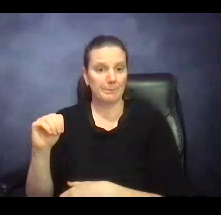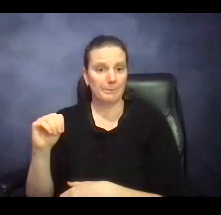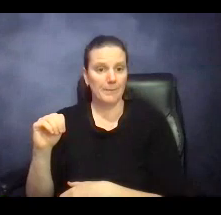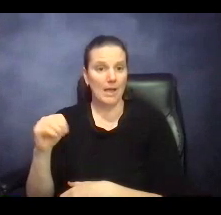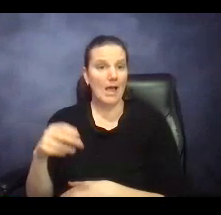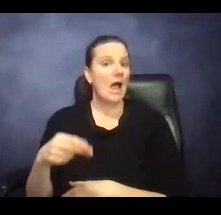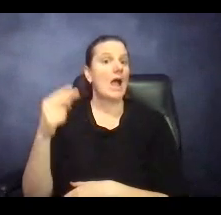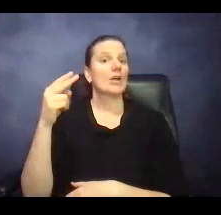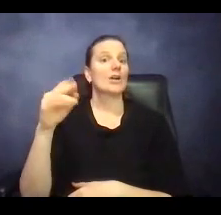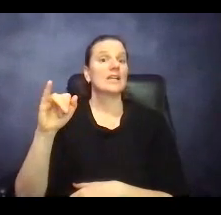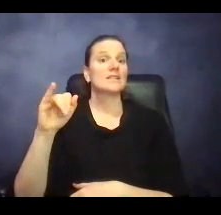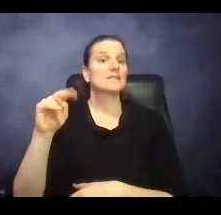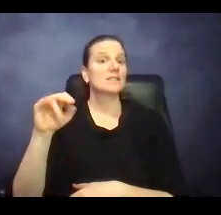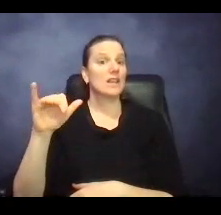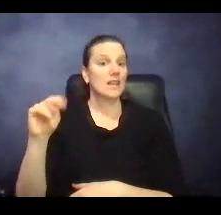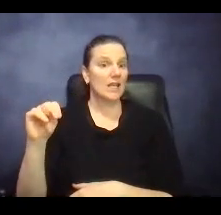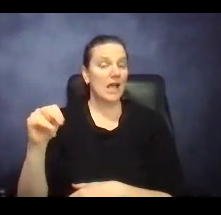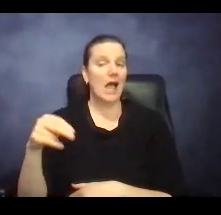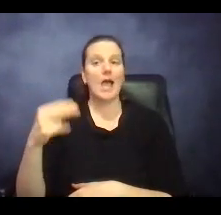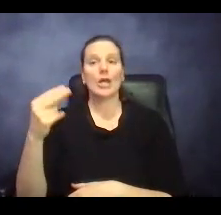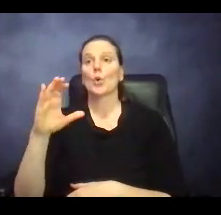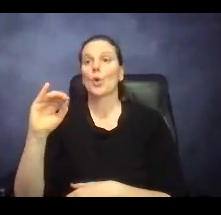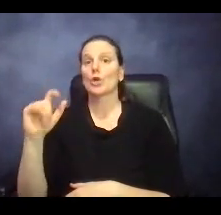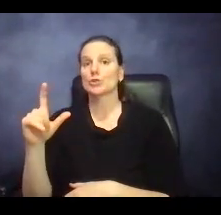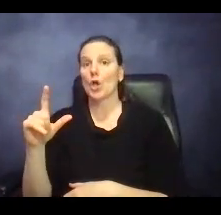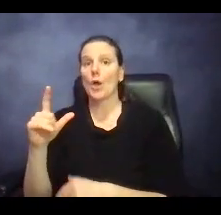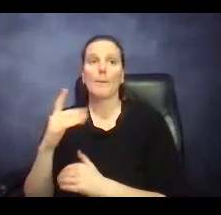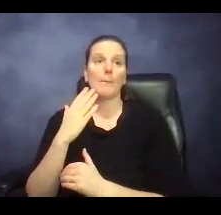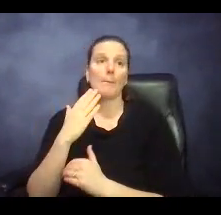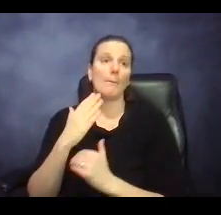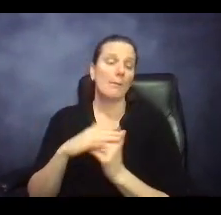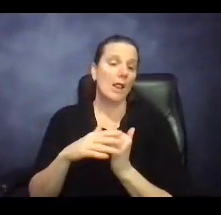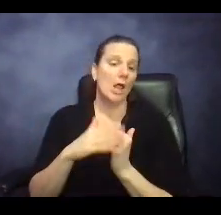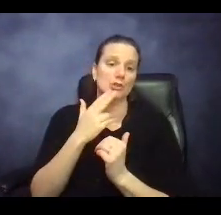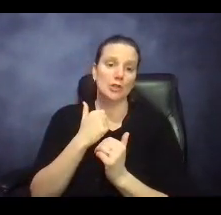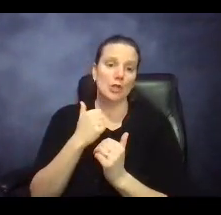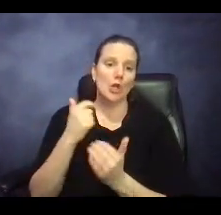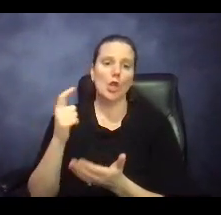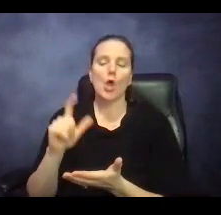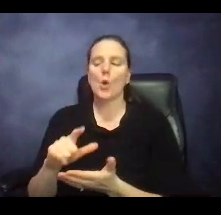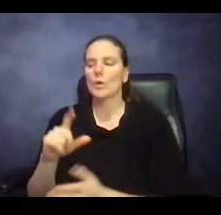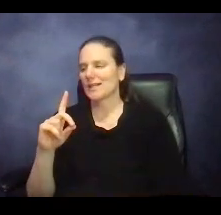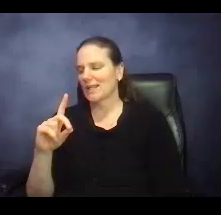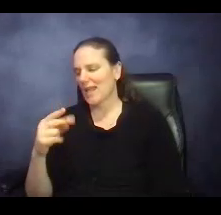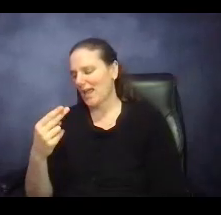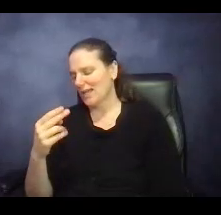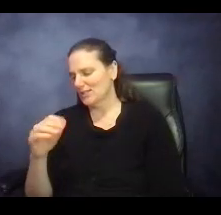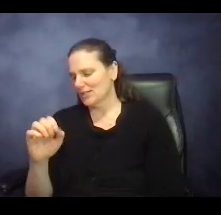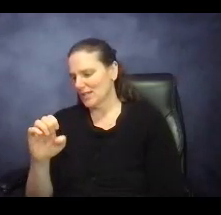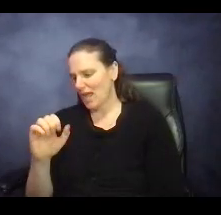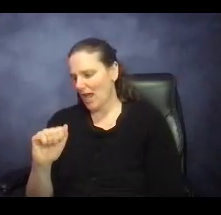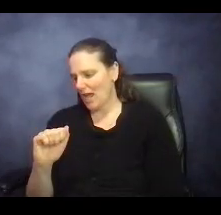and the higher your cortisol levels are. And the higher your blood sugar, the lower your DHEA, the lower your testosterone levels are gonna be